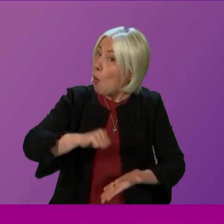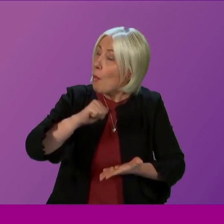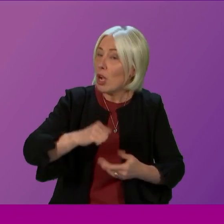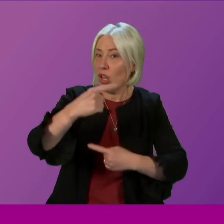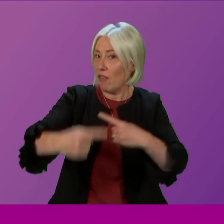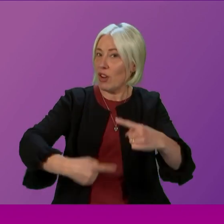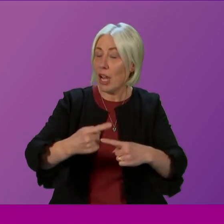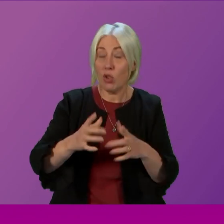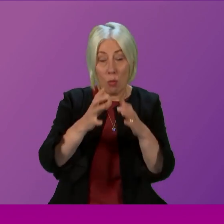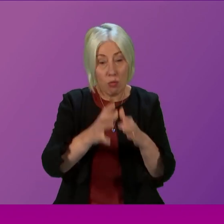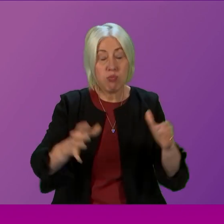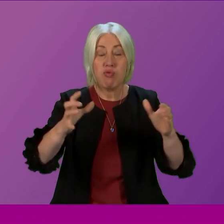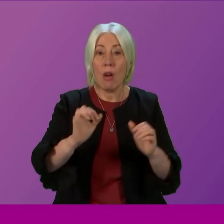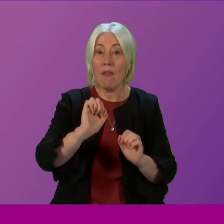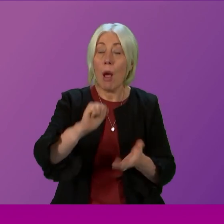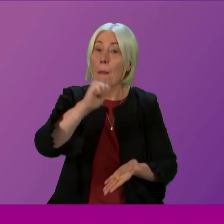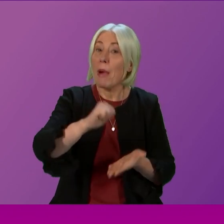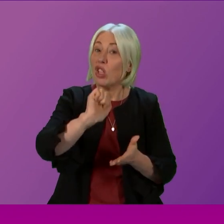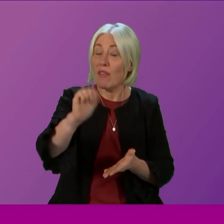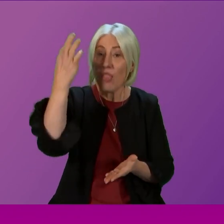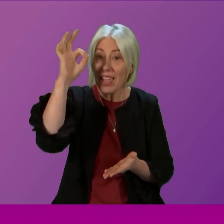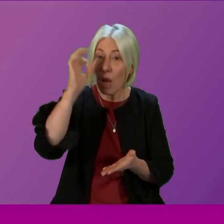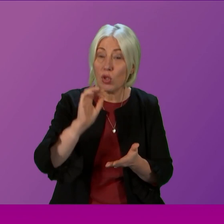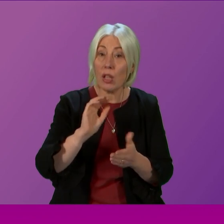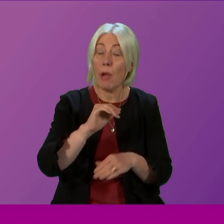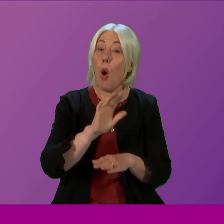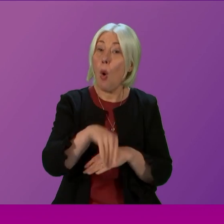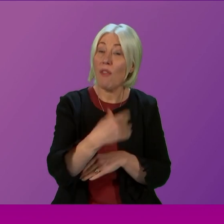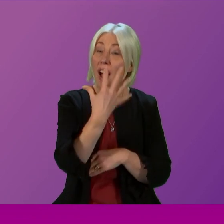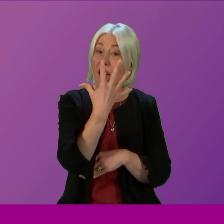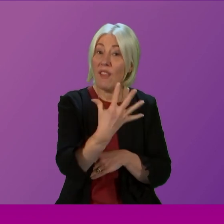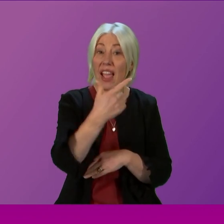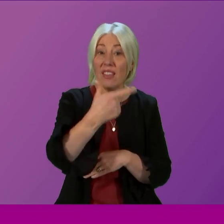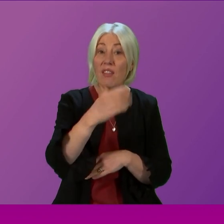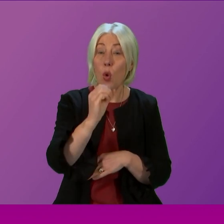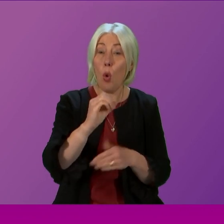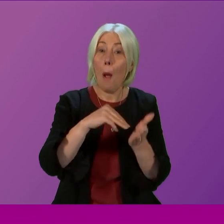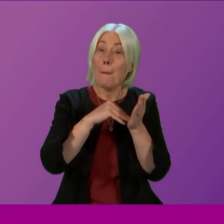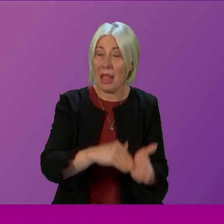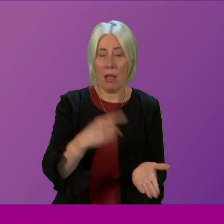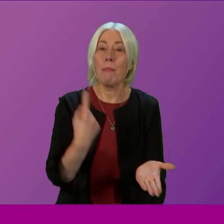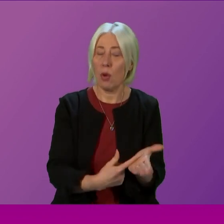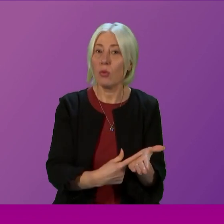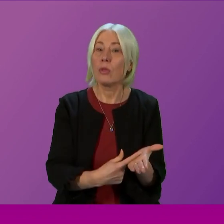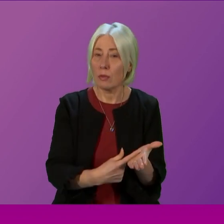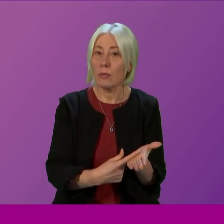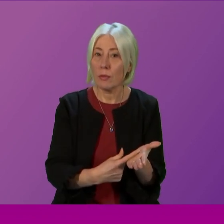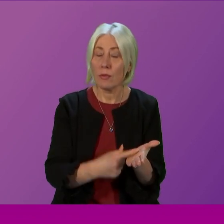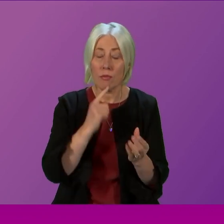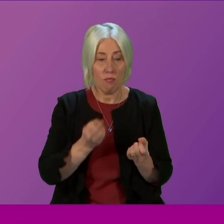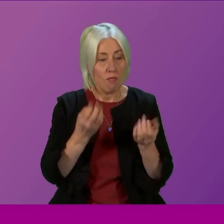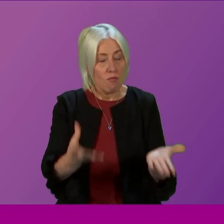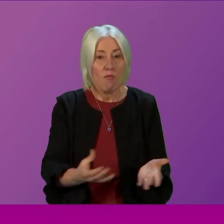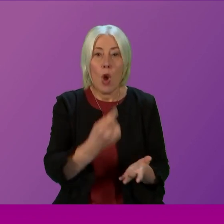is increasing council budgets by more than £570 million. We are providing £145